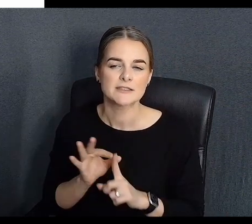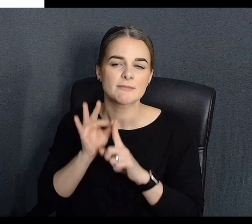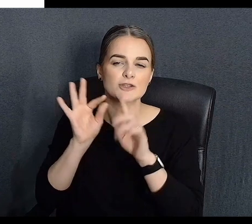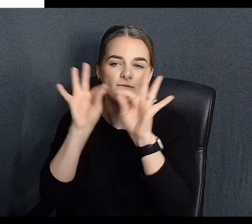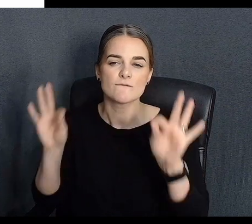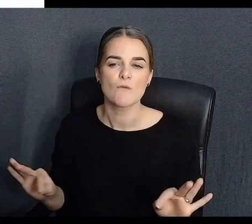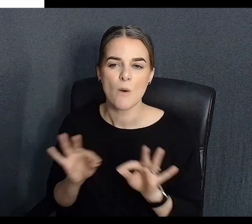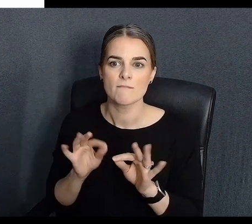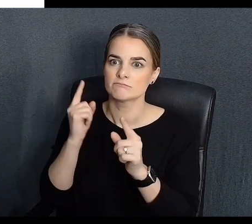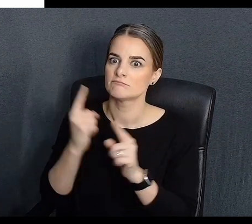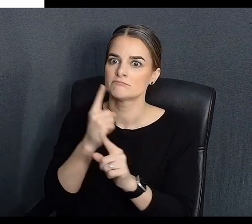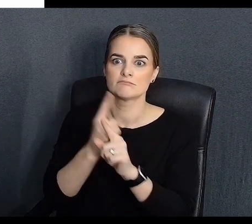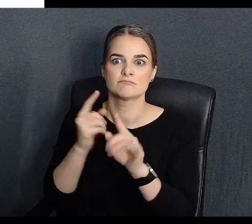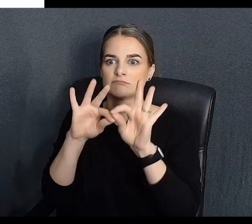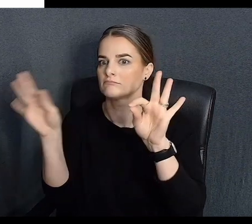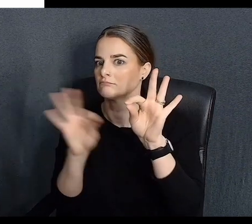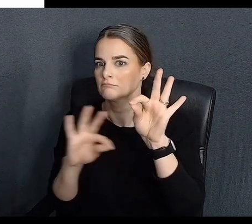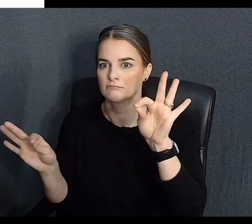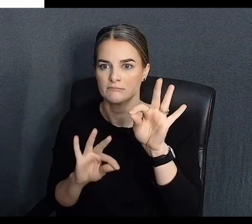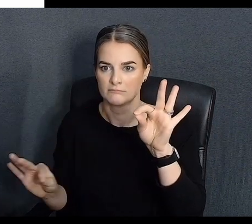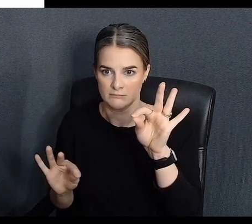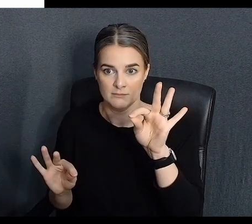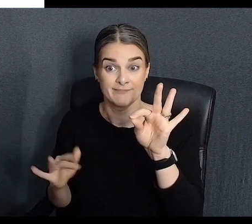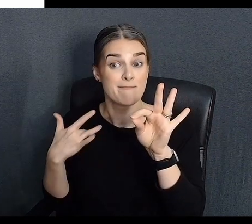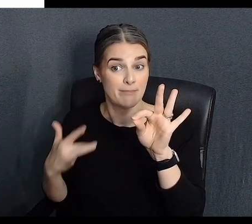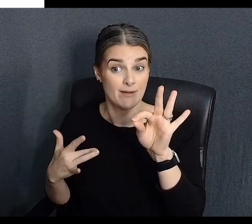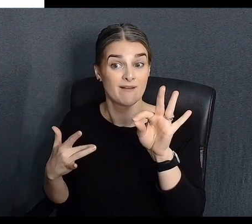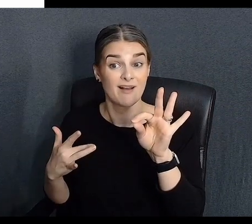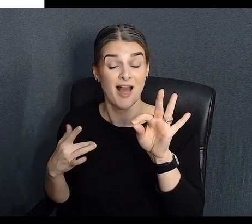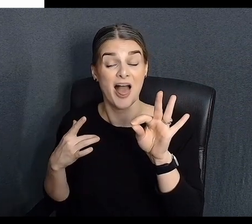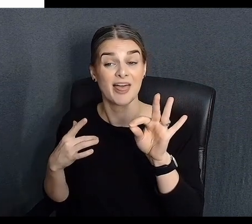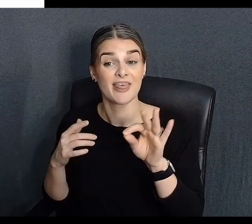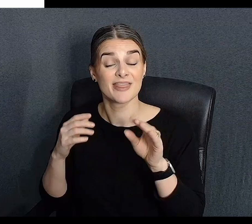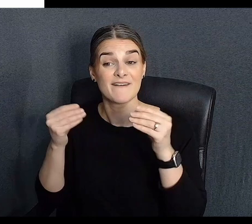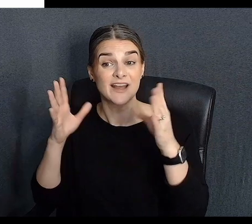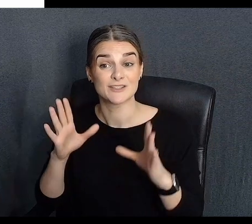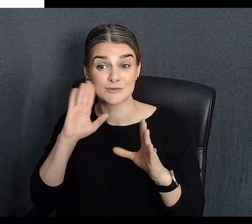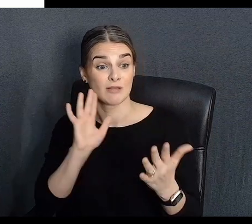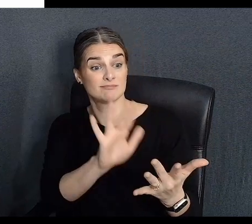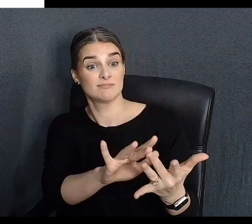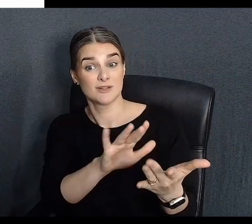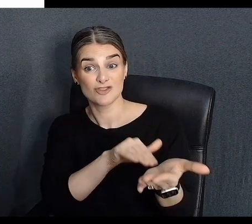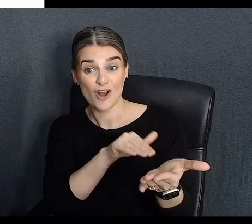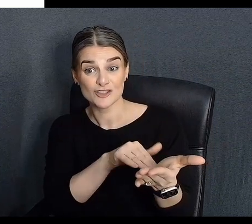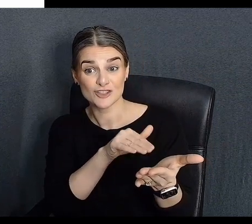and they'll reach out to the doctor directly in most cases. The prescription is not like a traditional medication